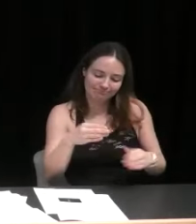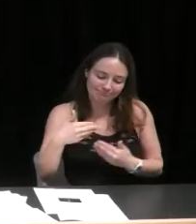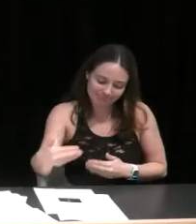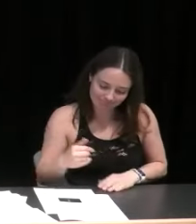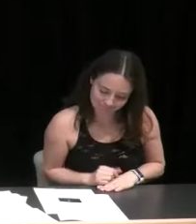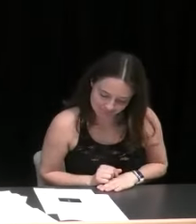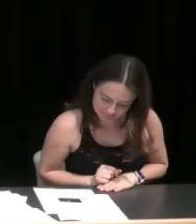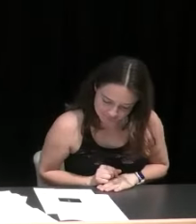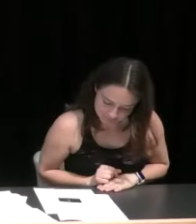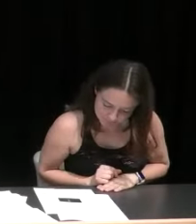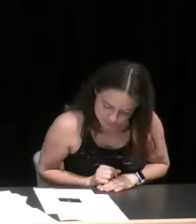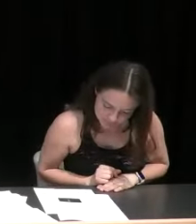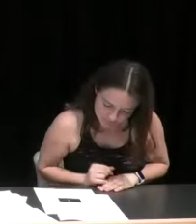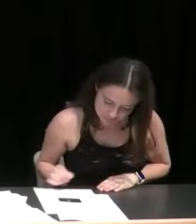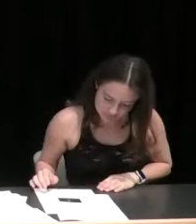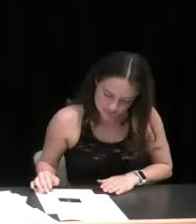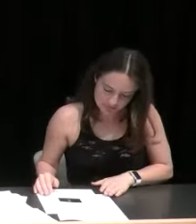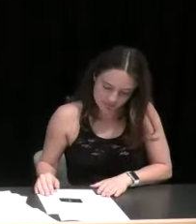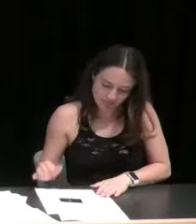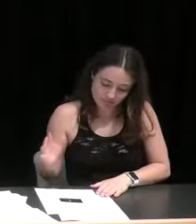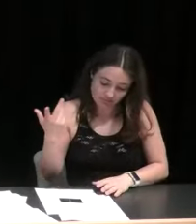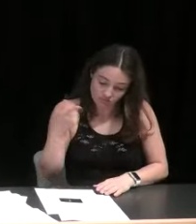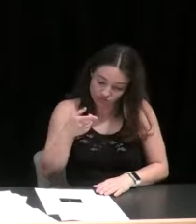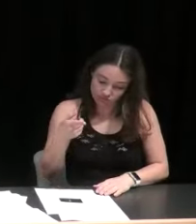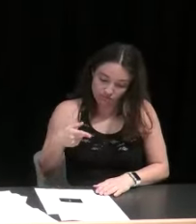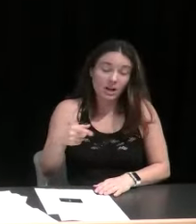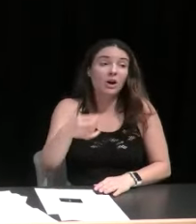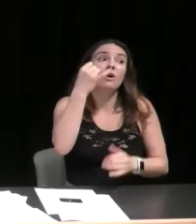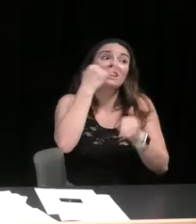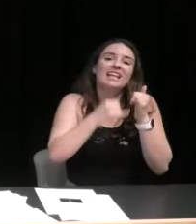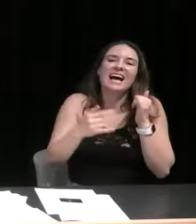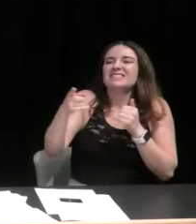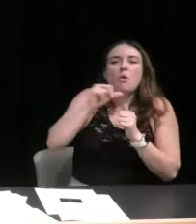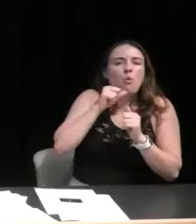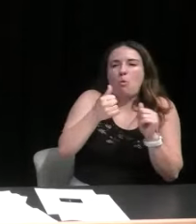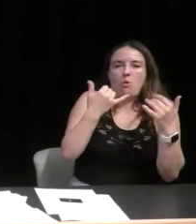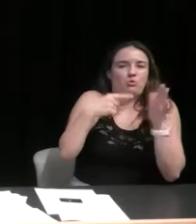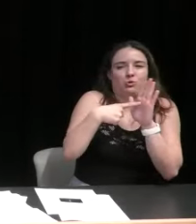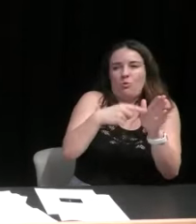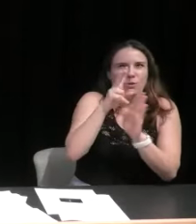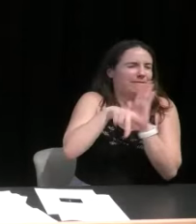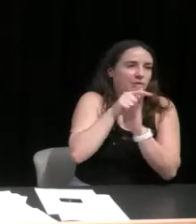you feedback because again we are blunt people so be willing to accept that feedback when it's given